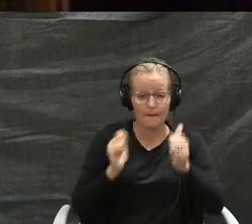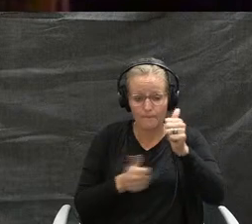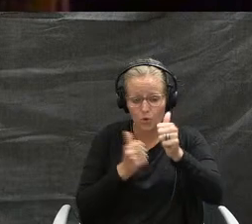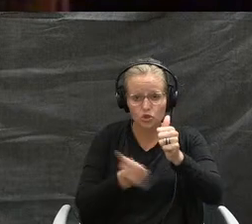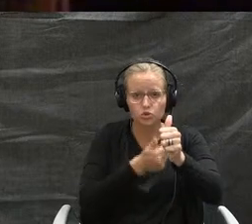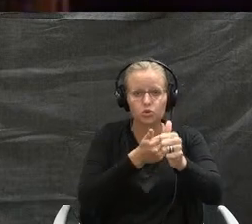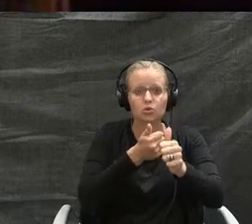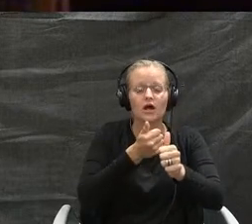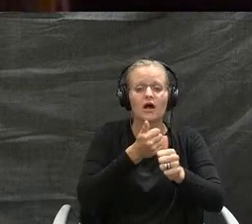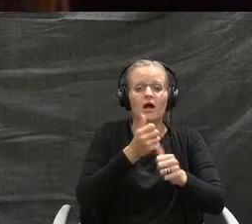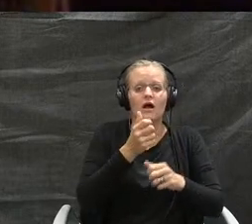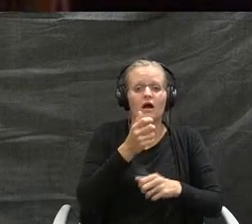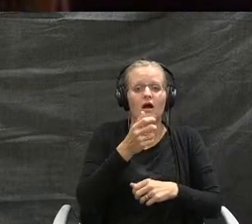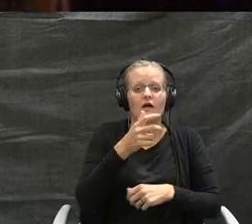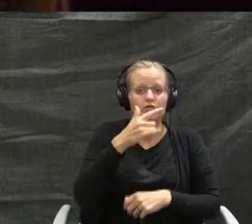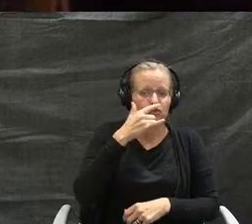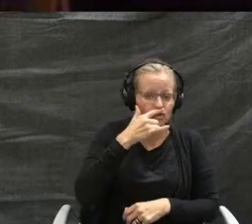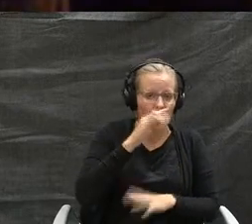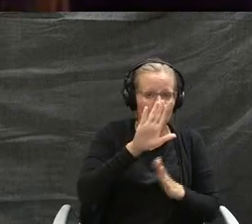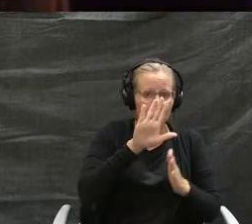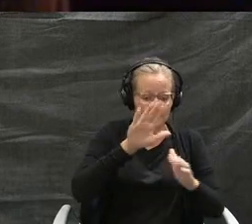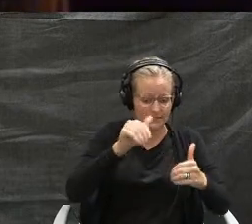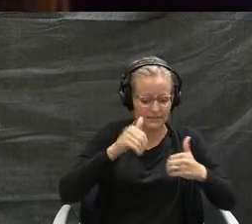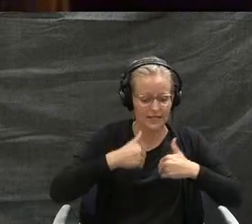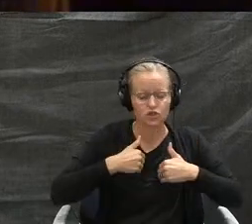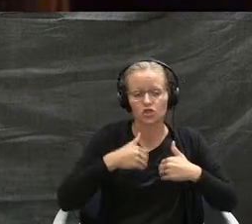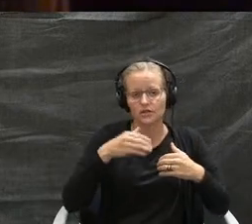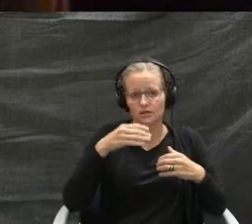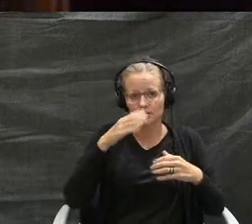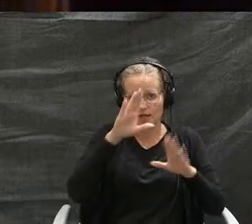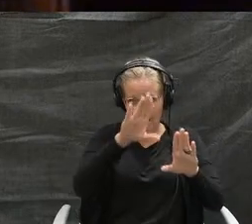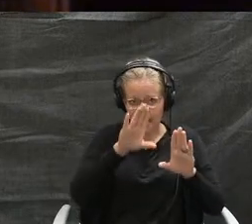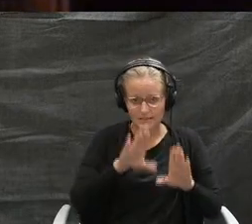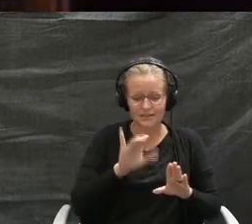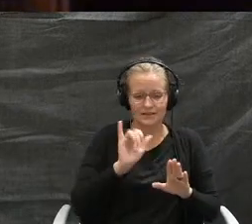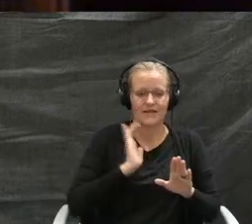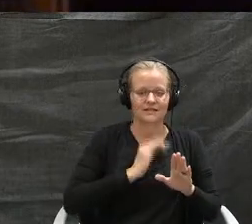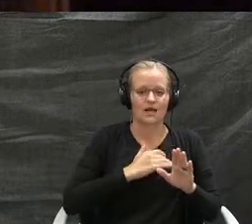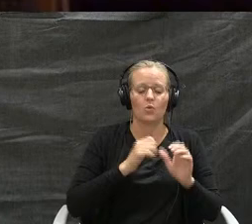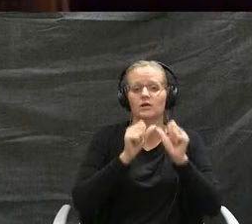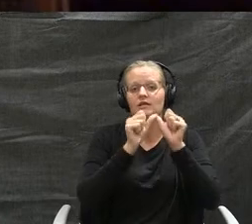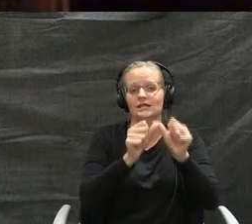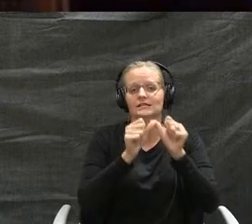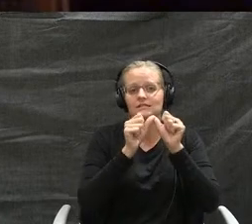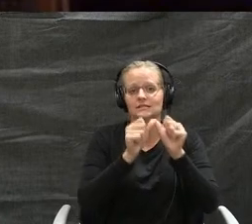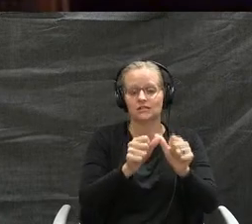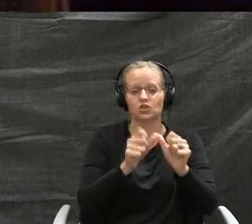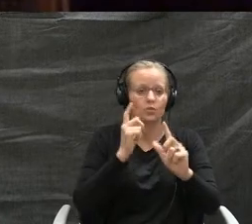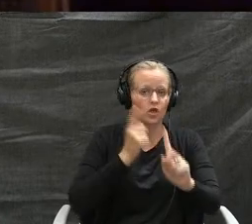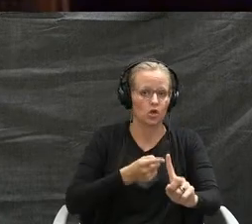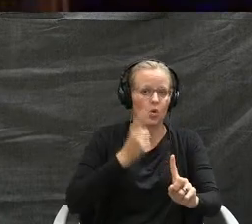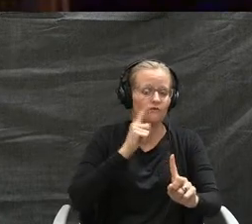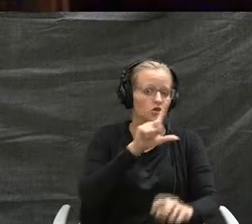excellence, the well being of students is a continuing priority for families in the district in 2020-2021.